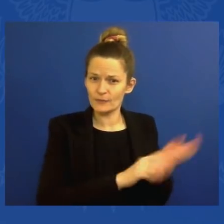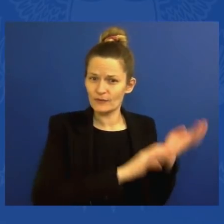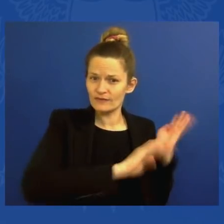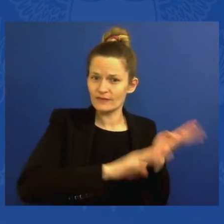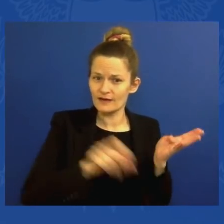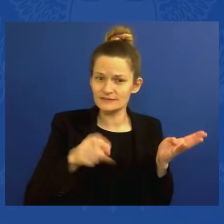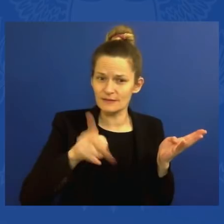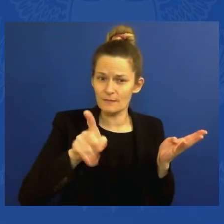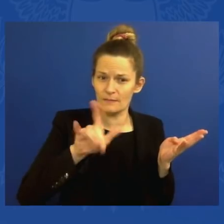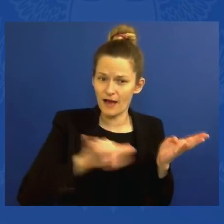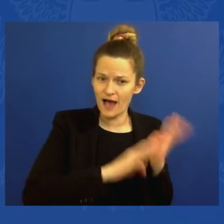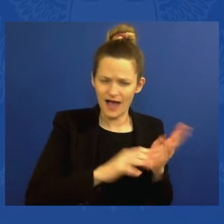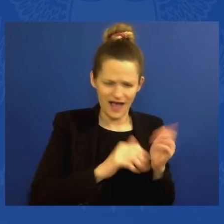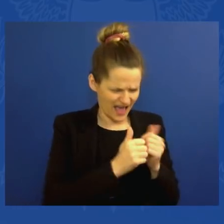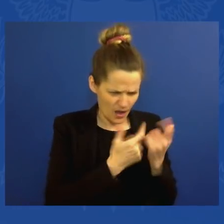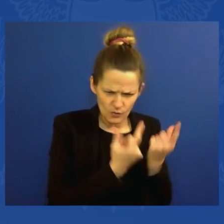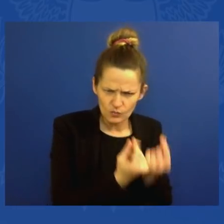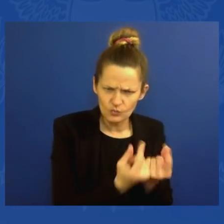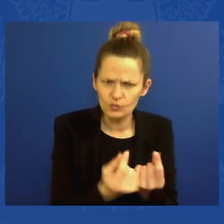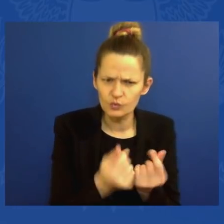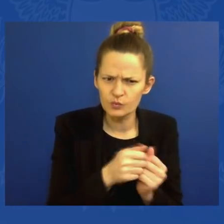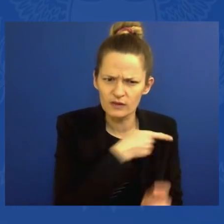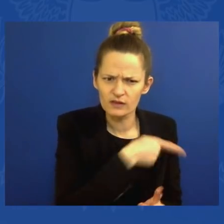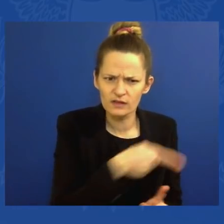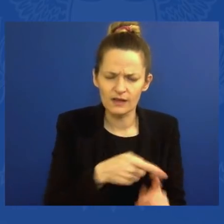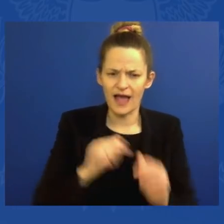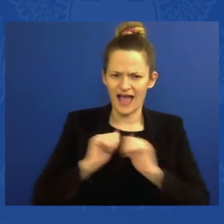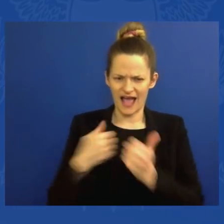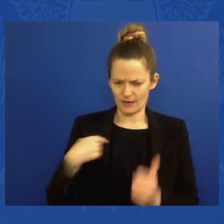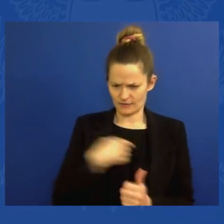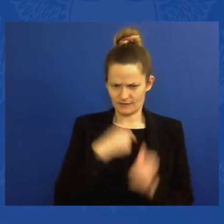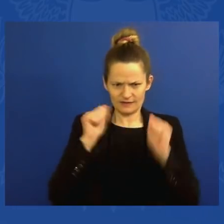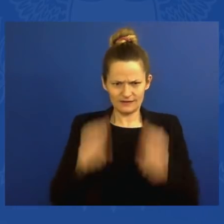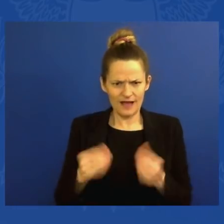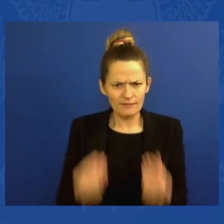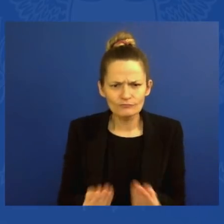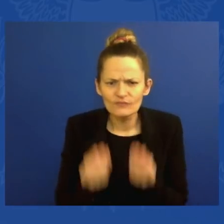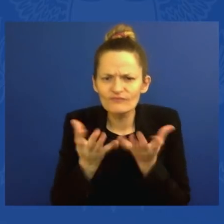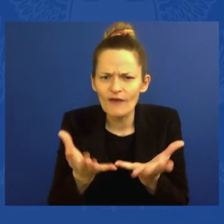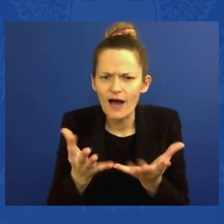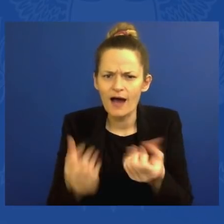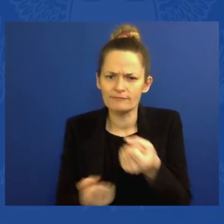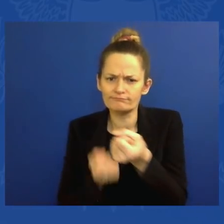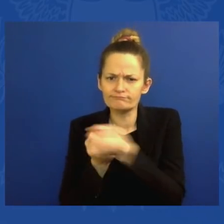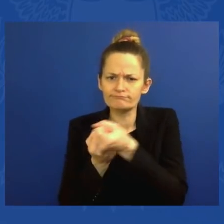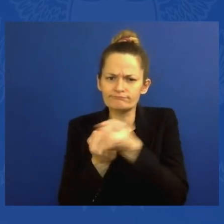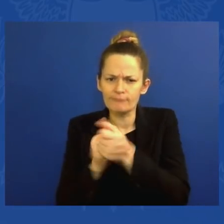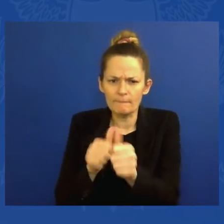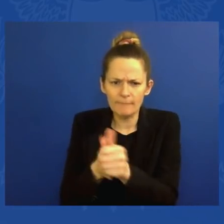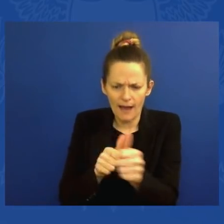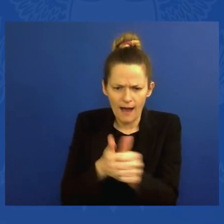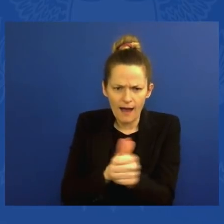against future disruptions. But that's not all. Technology from automation to digital tools